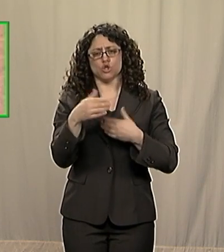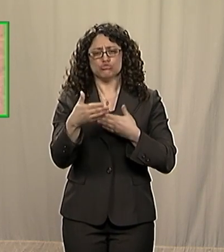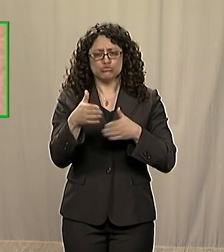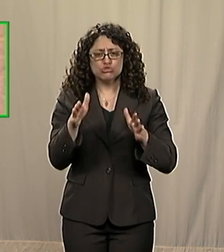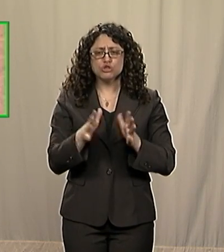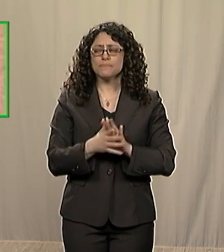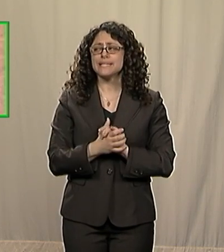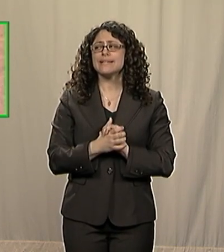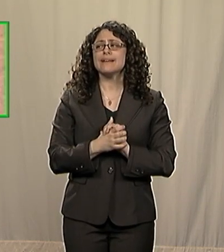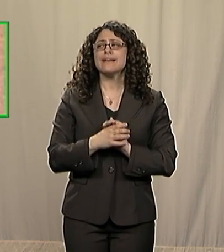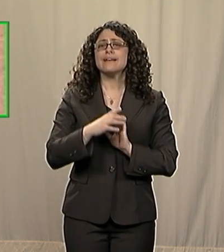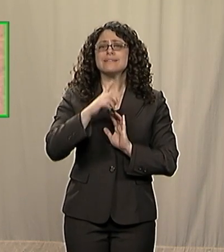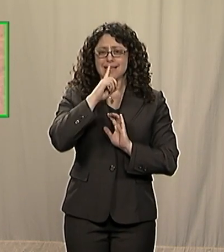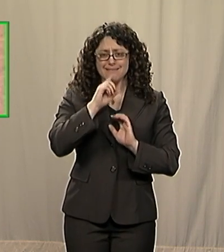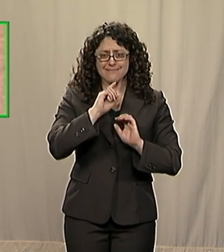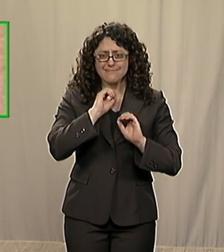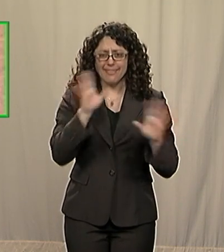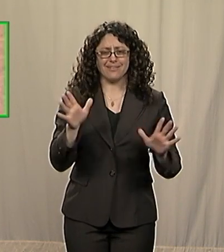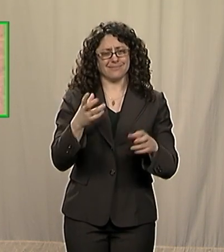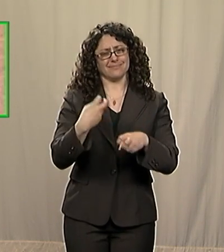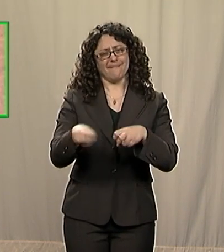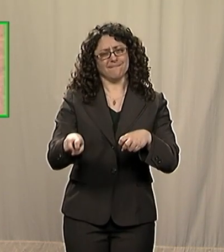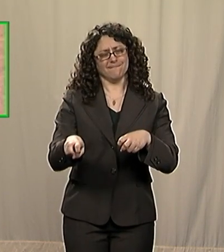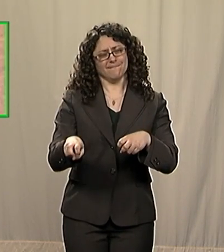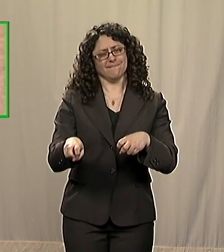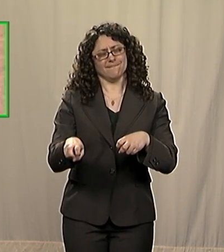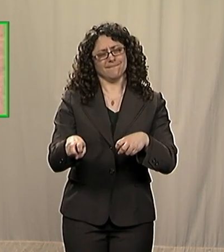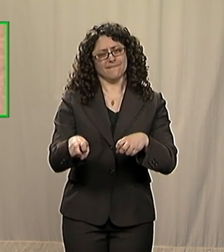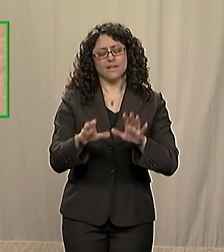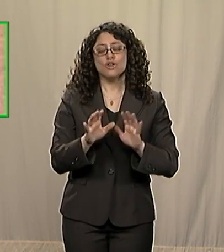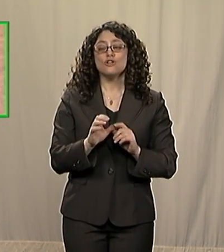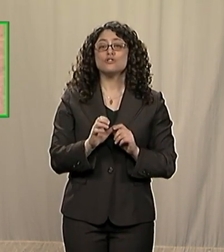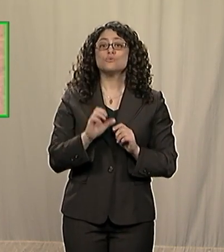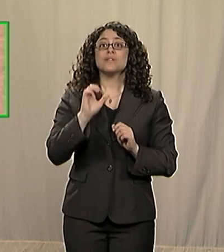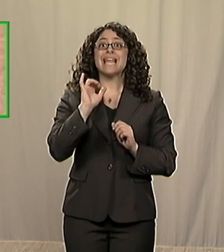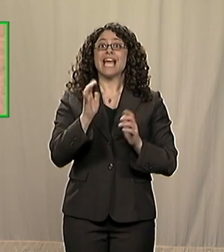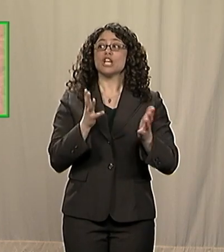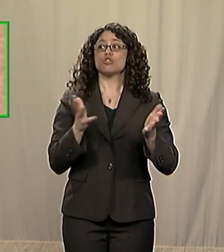it's difficult not to say something or talk. The interaction here was not about the case.